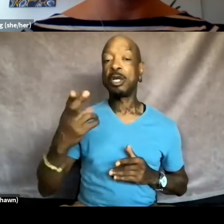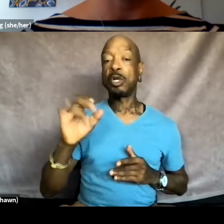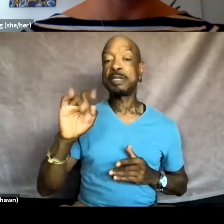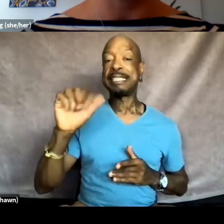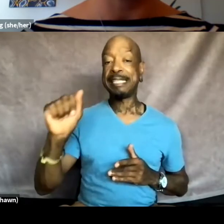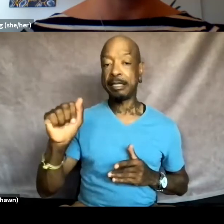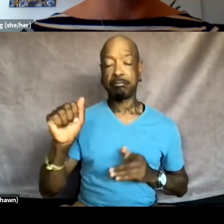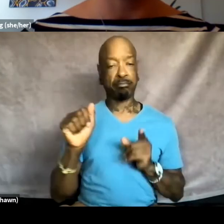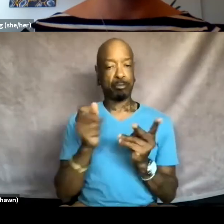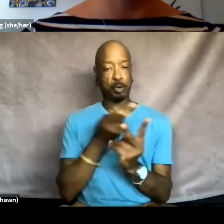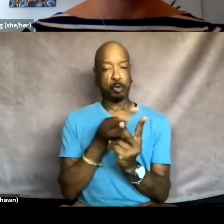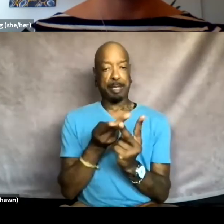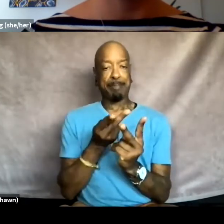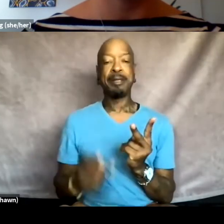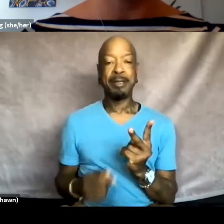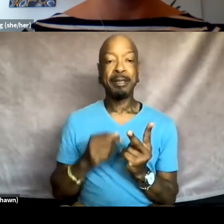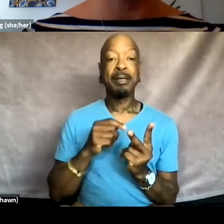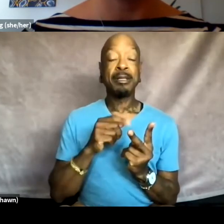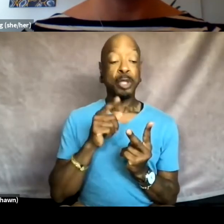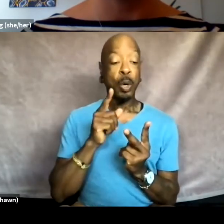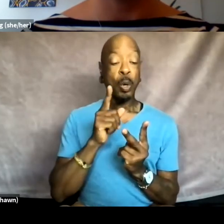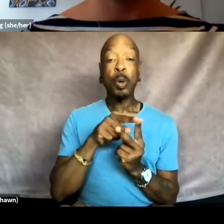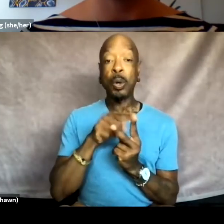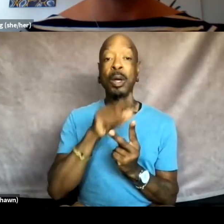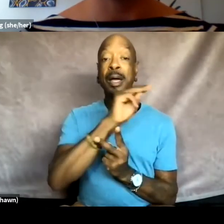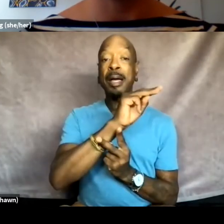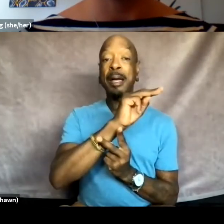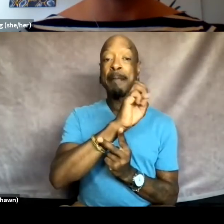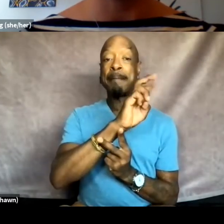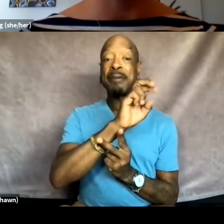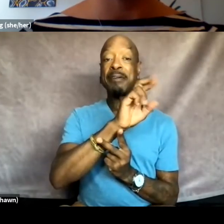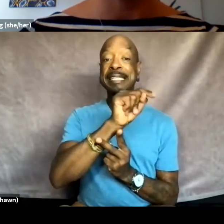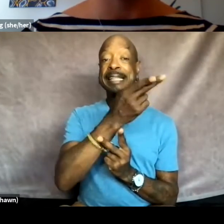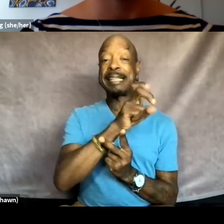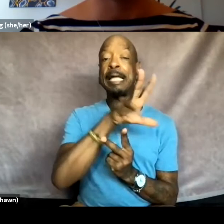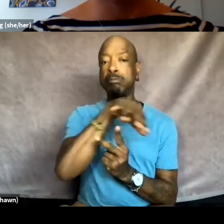even though she's gone from the show it doesn't matter to me those those season, I think,